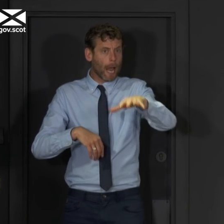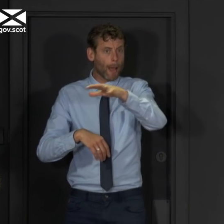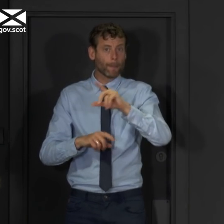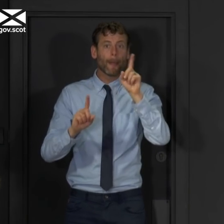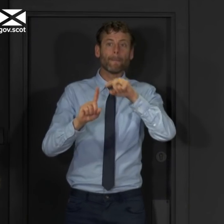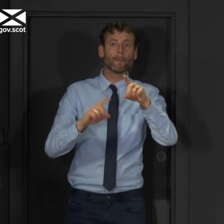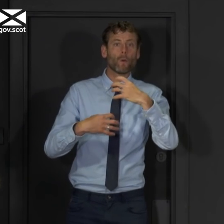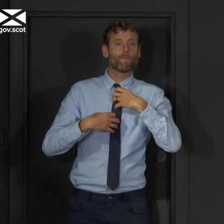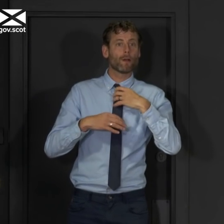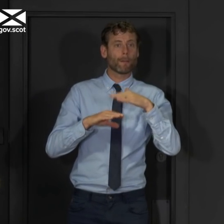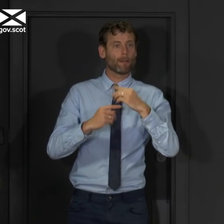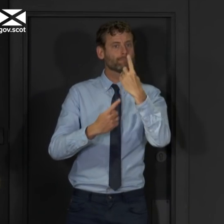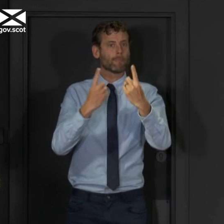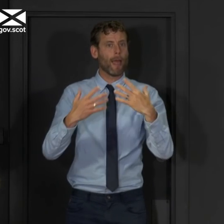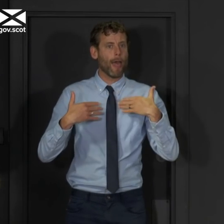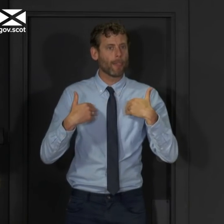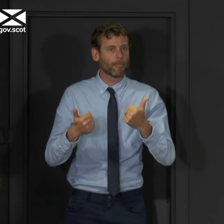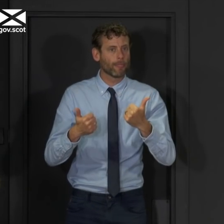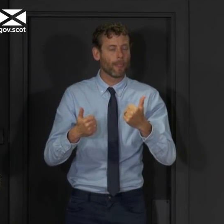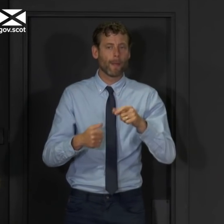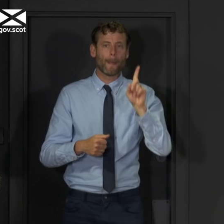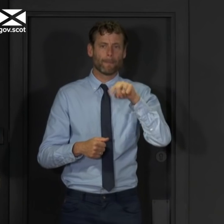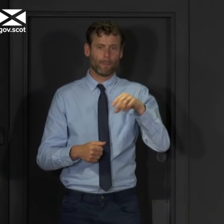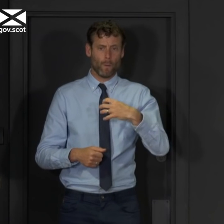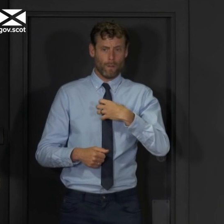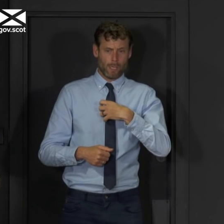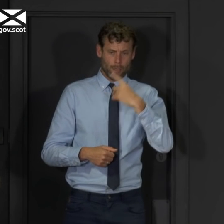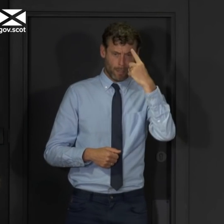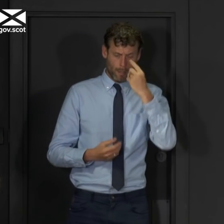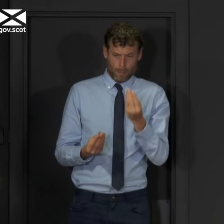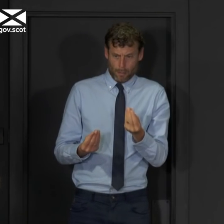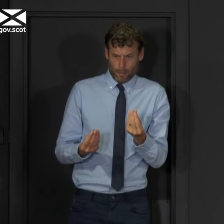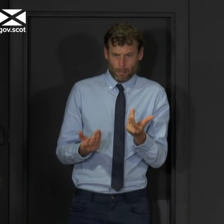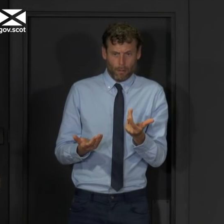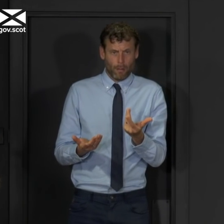feel very anxious about the implications for how we are dealing with a potential deadly